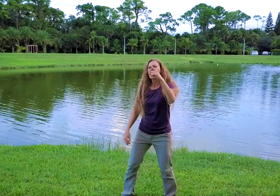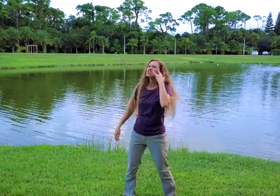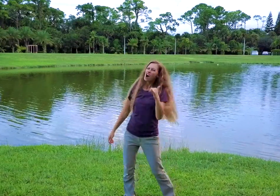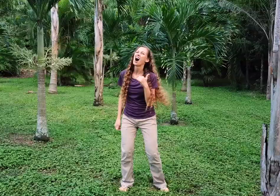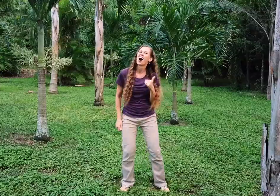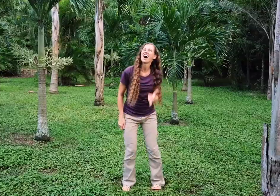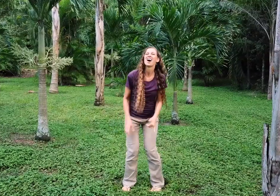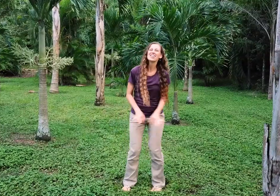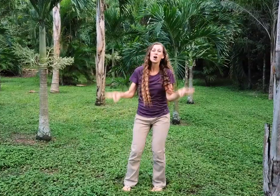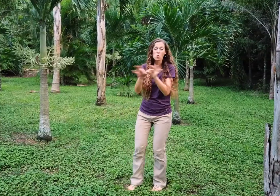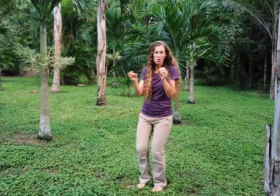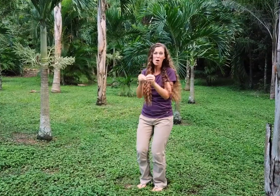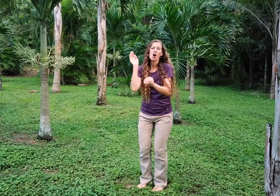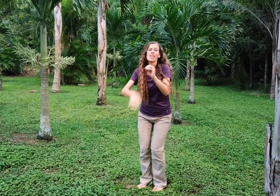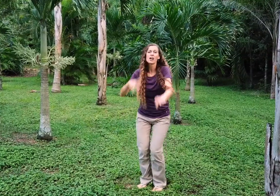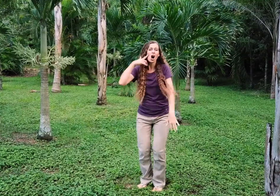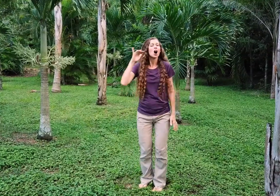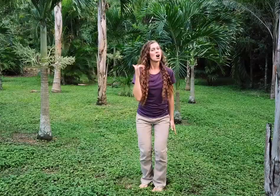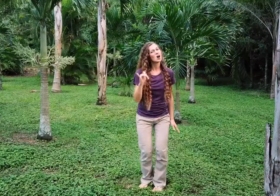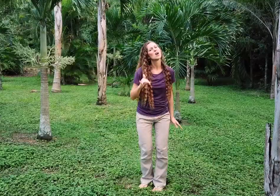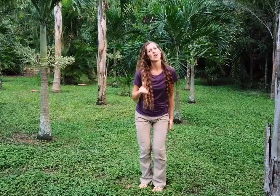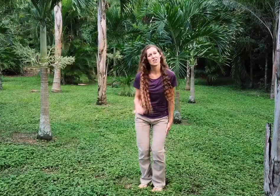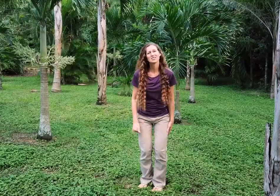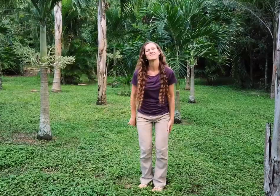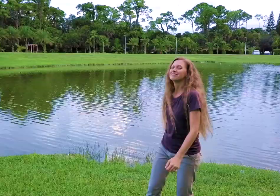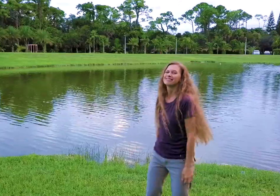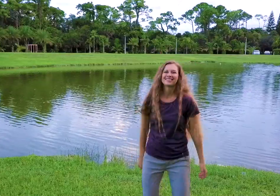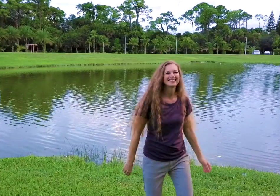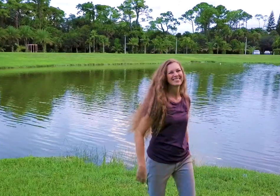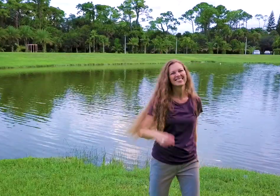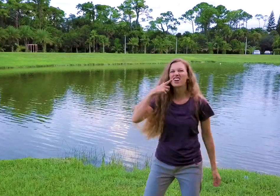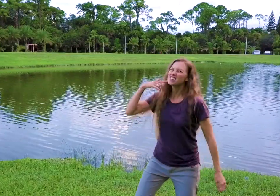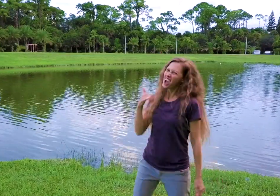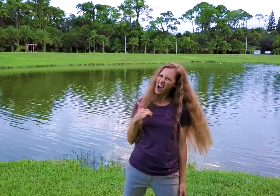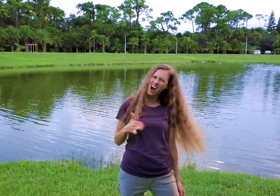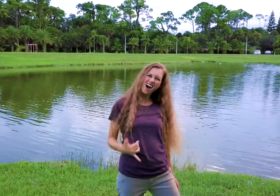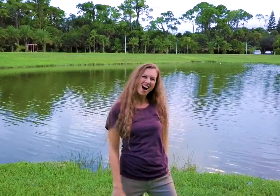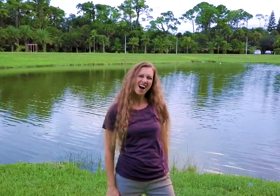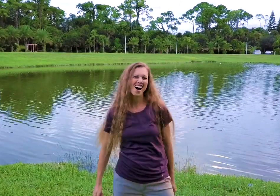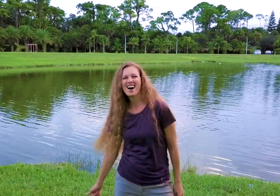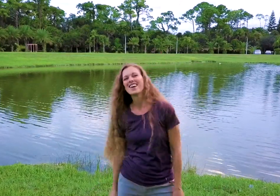You're gold You're worth more than gold You're gold